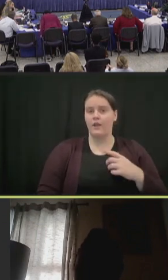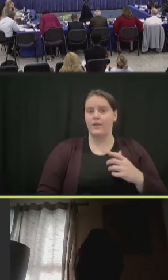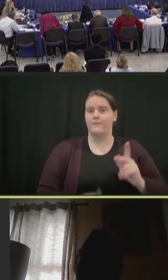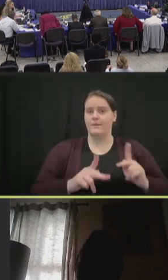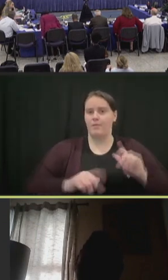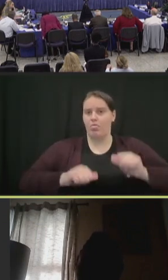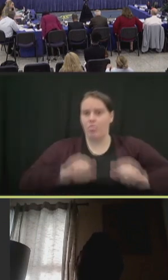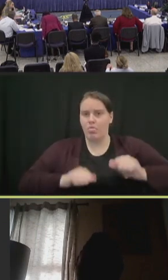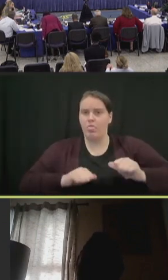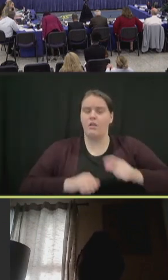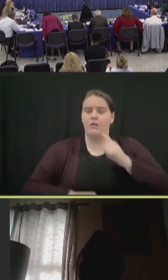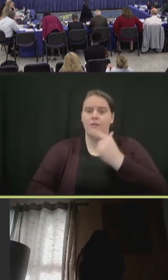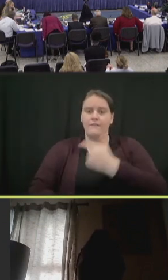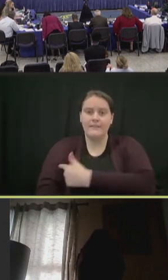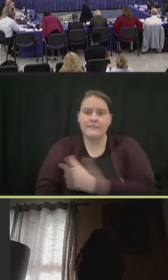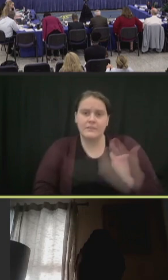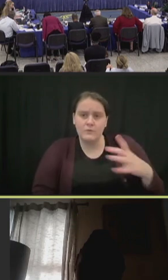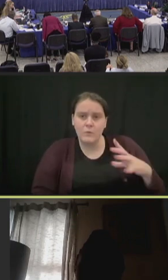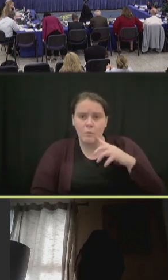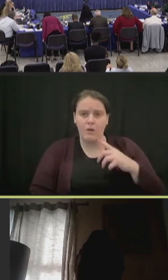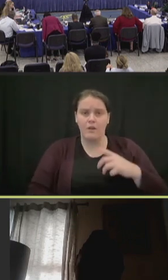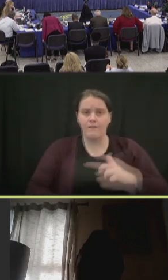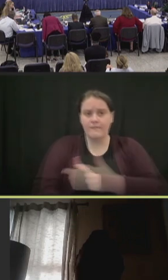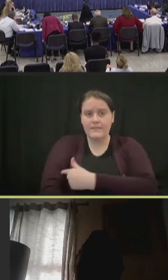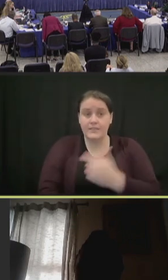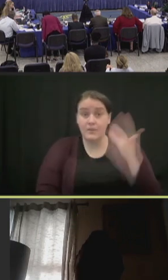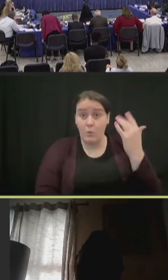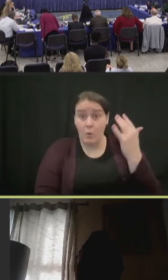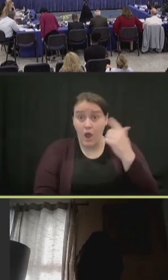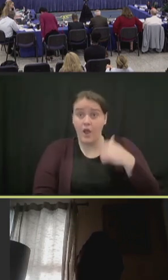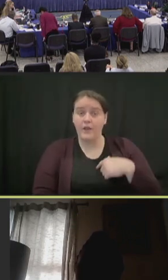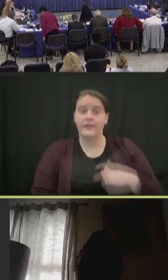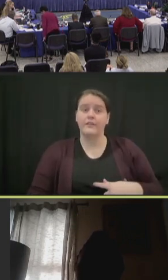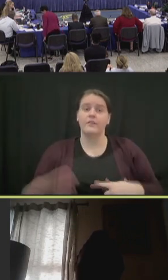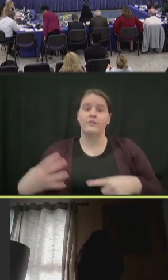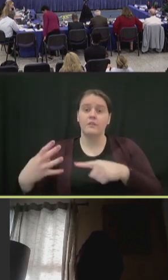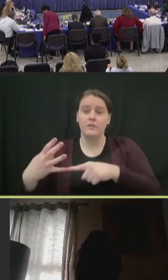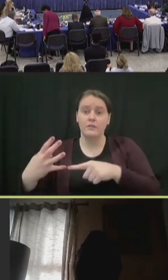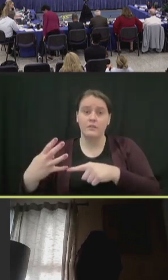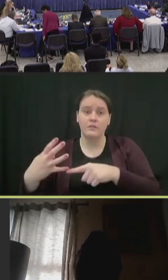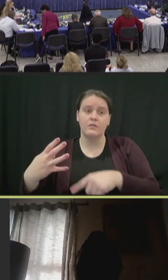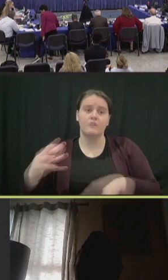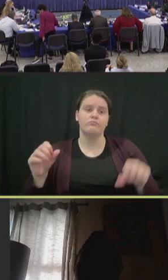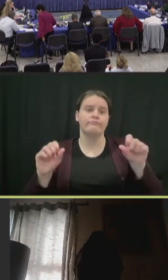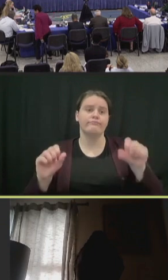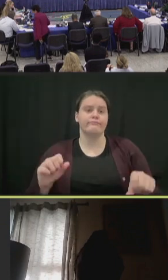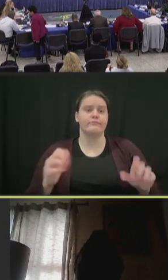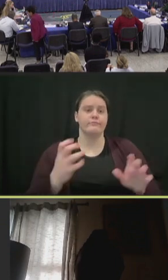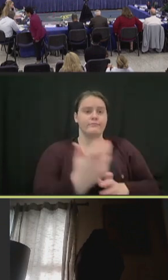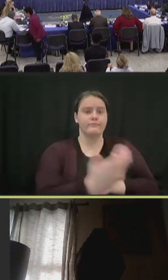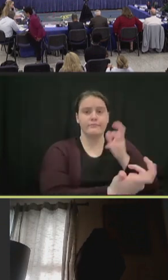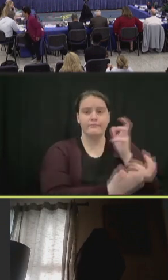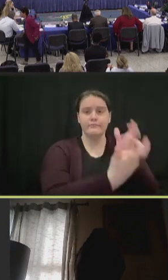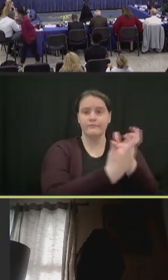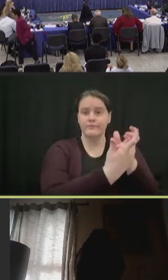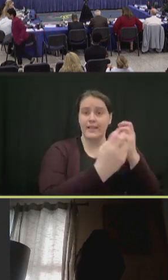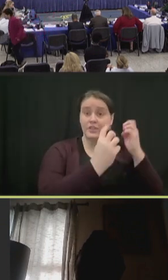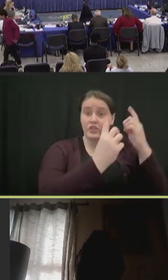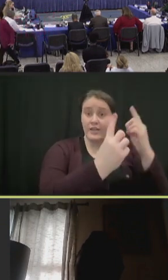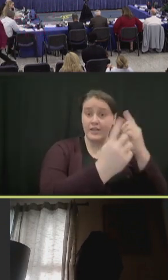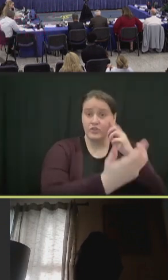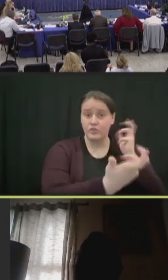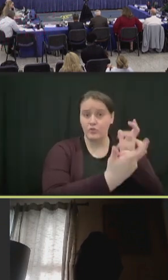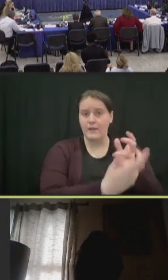take on vaccinations, as well as we were able to tailor education for all age groups. And